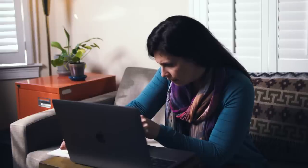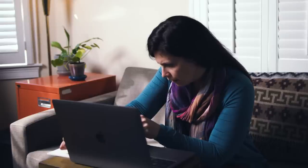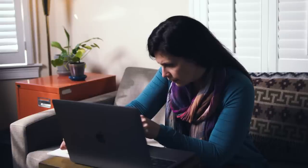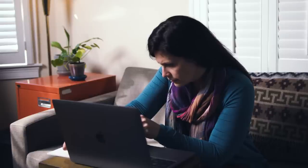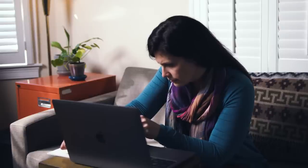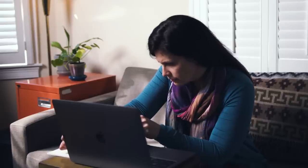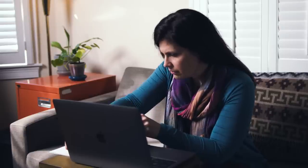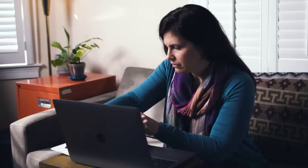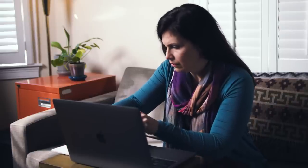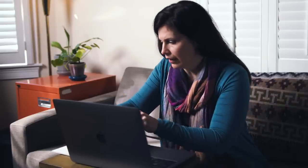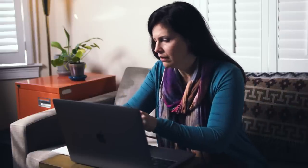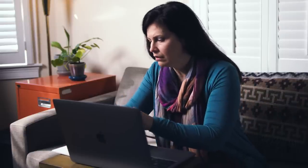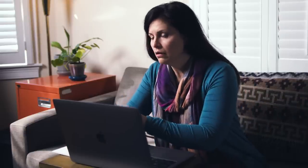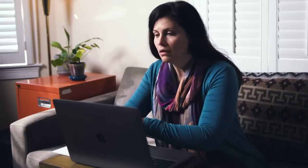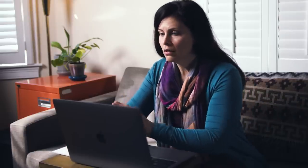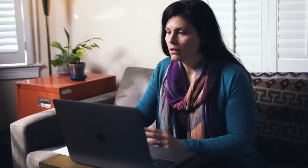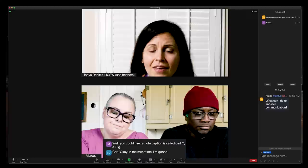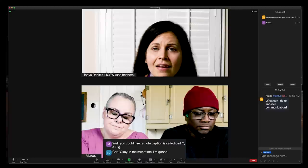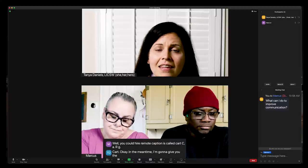CART - okay.